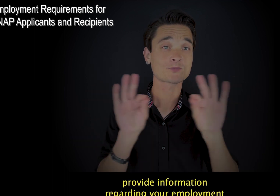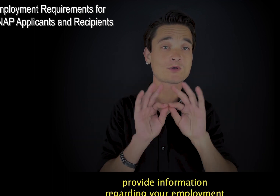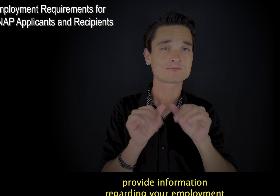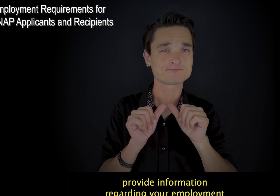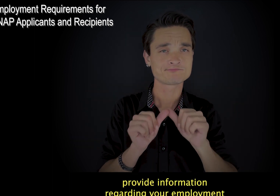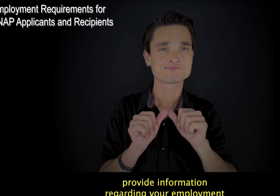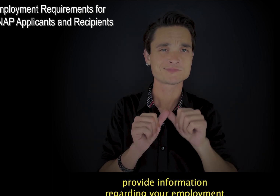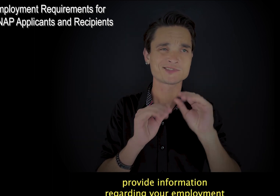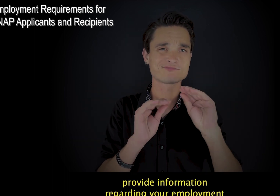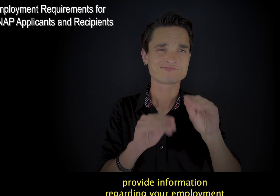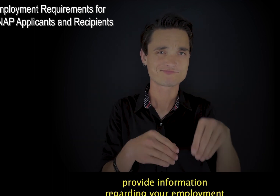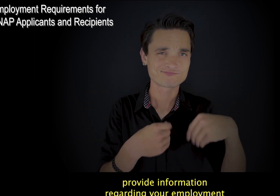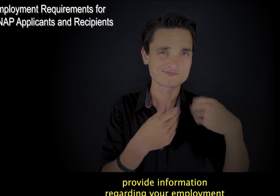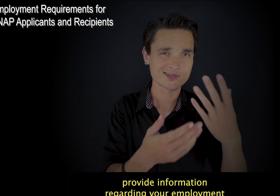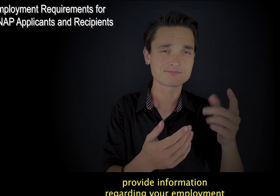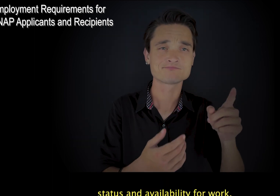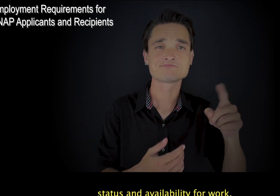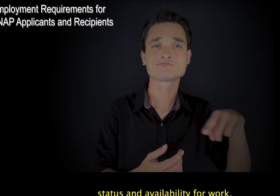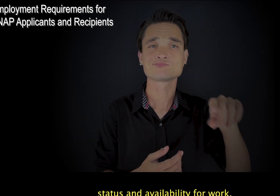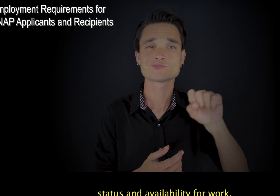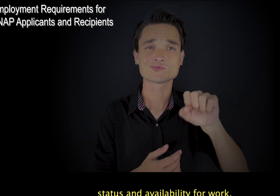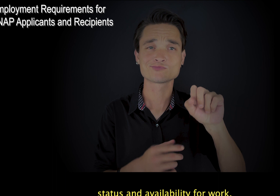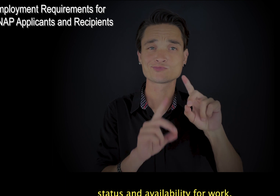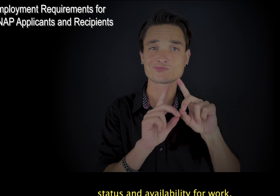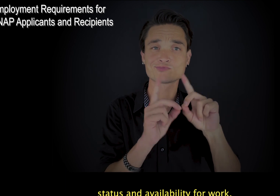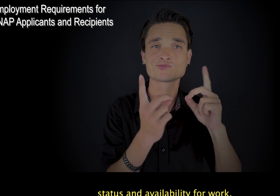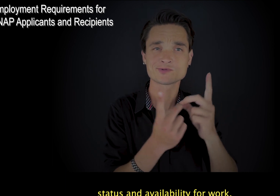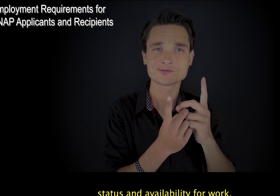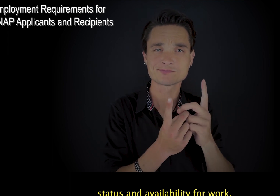provide information regarding your employment status and availability for work,